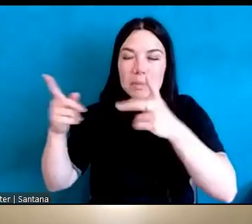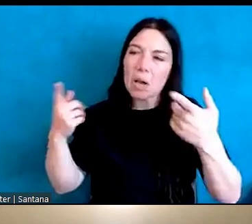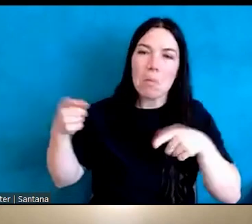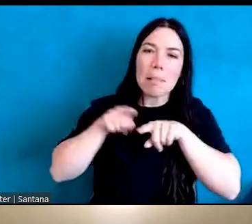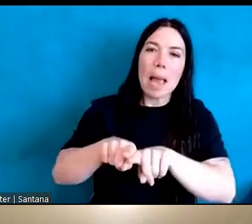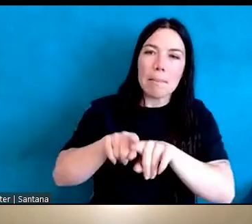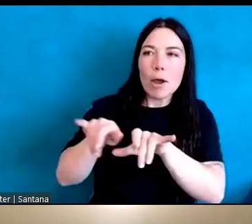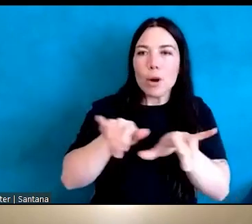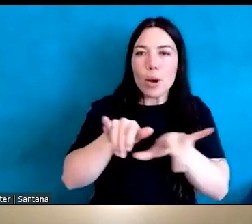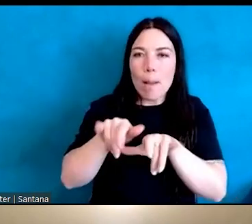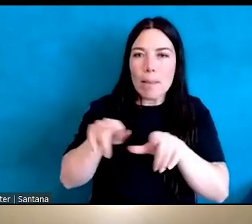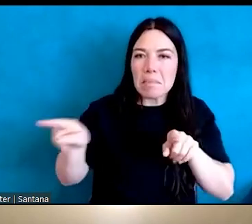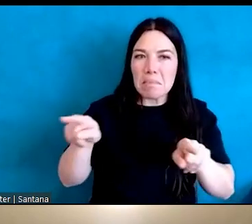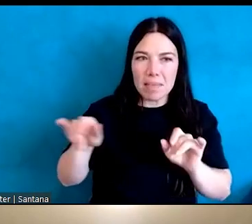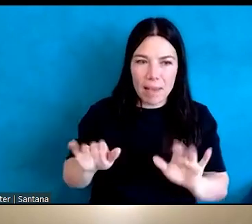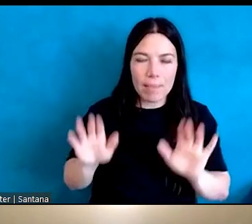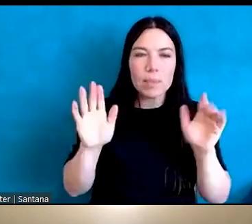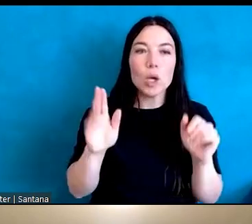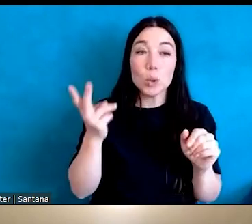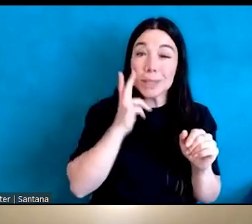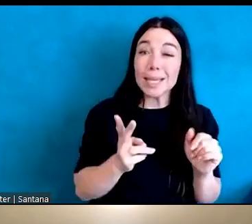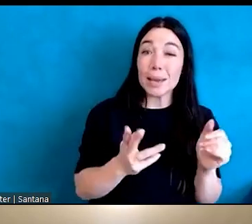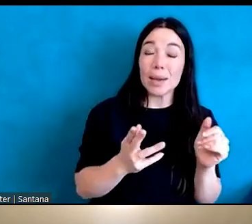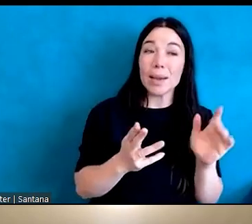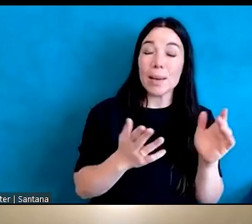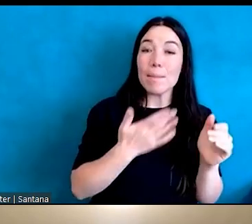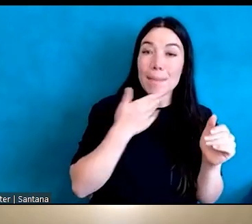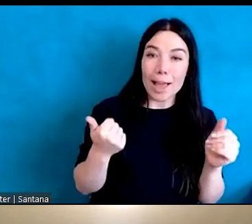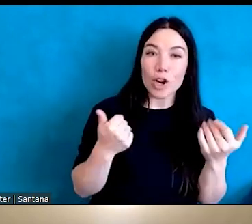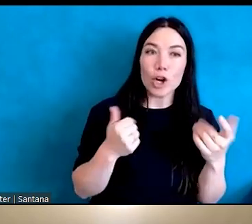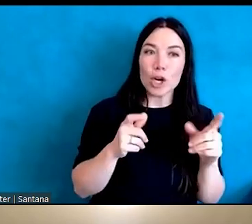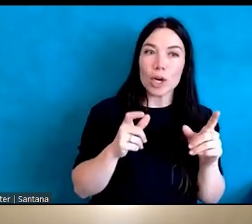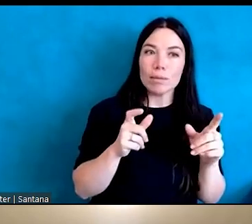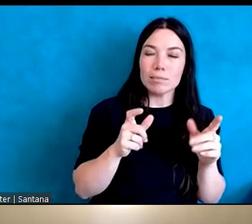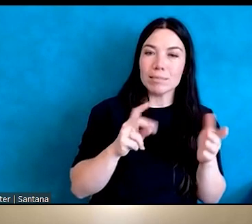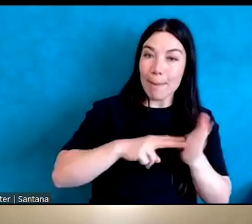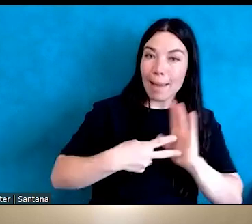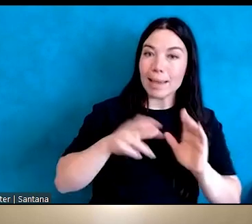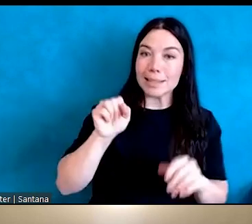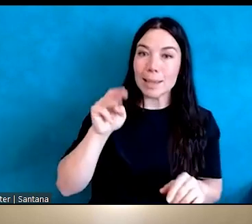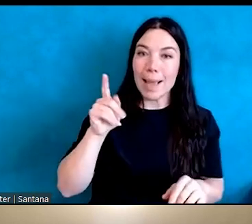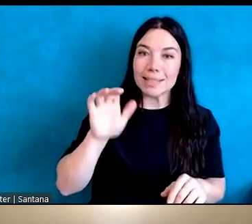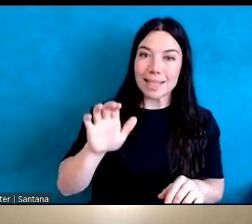So you can see that there's greater semantic alignment or greater semantic overlap in symbolic play conditions, so there's